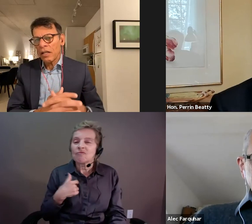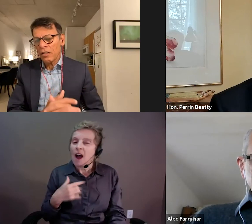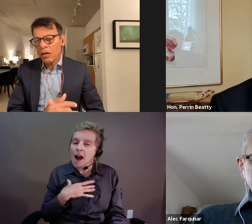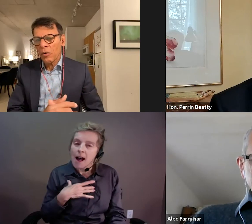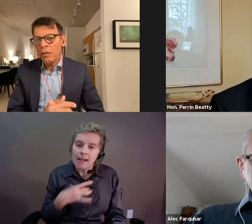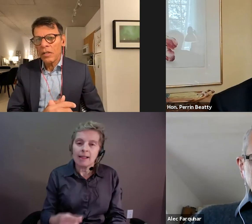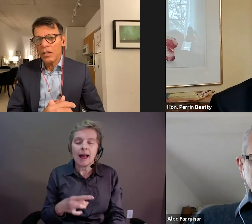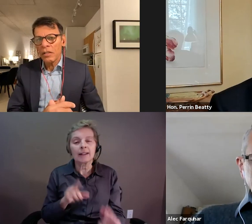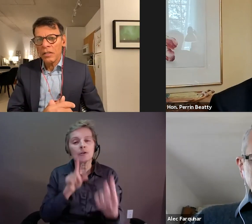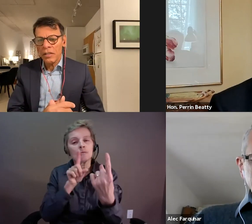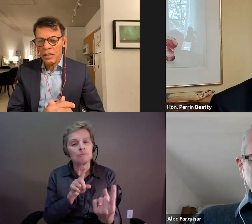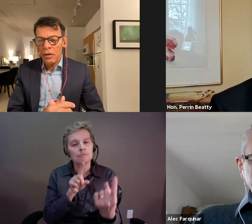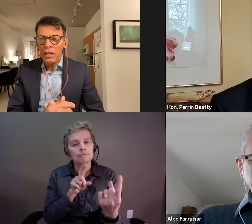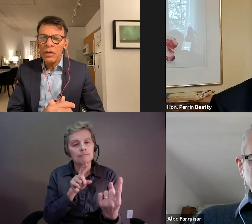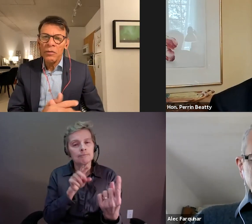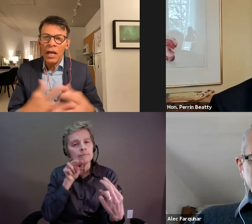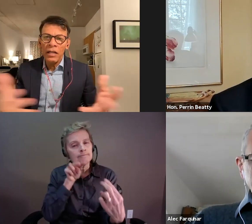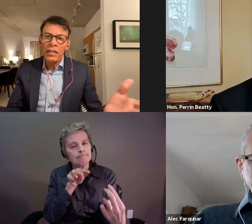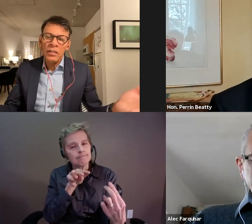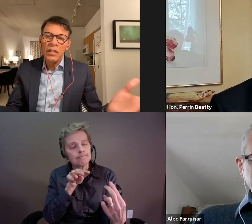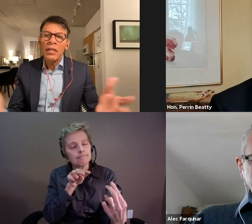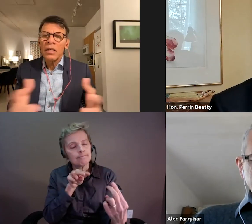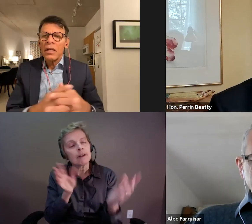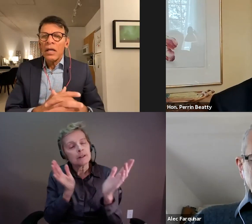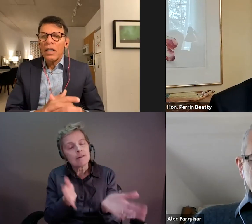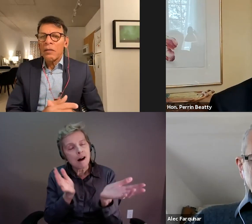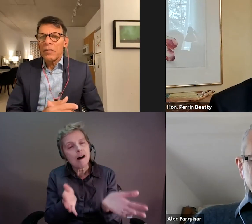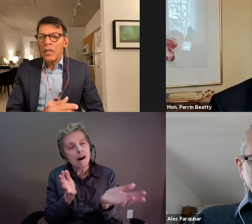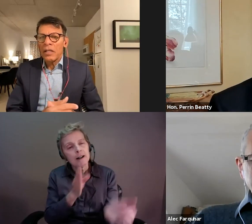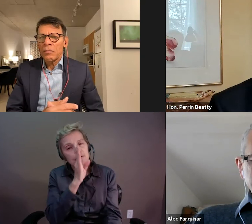and talk with them directly. But the reality is, that doesn't mean